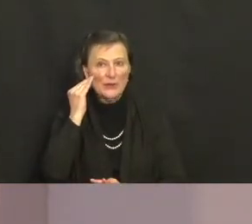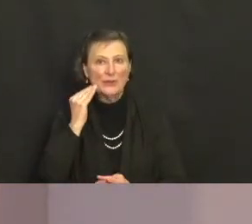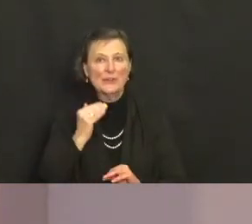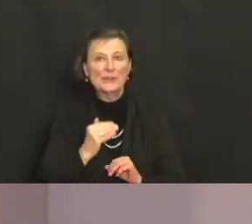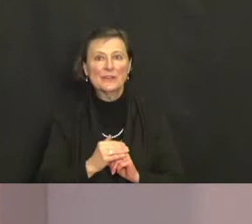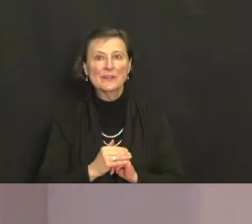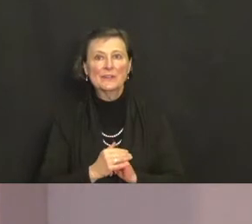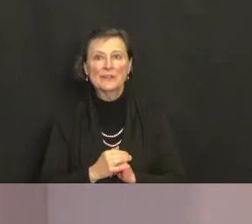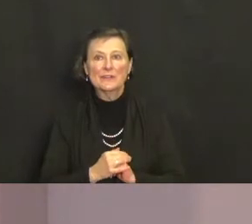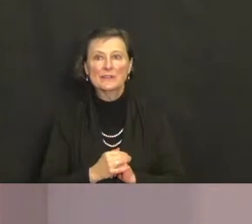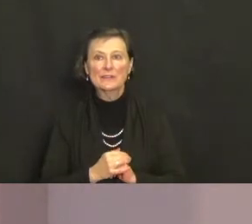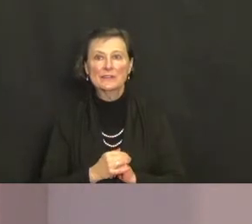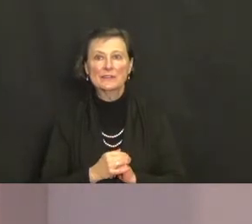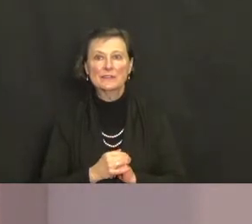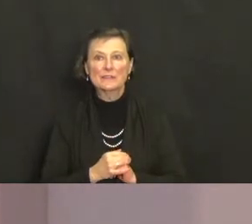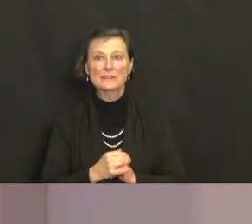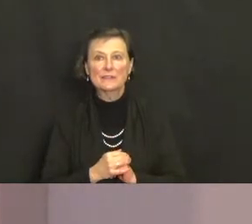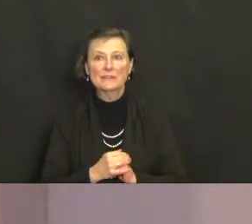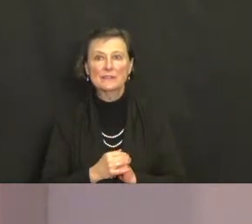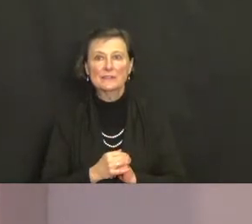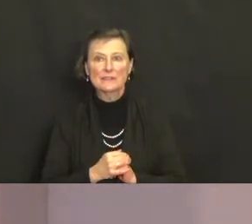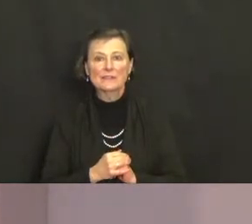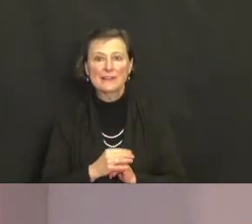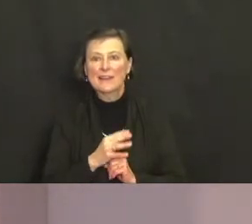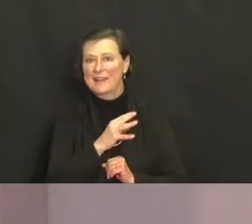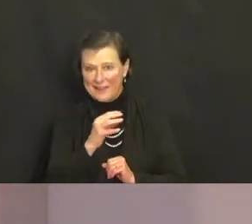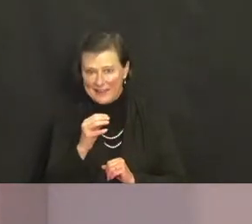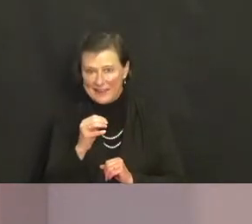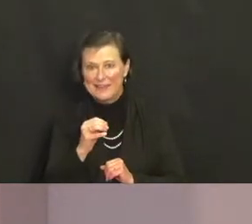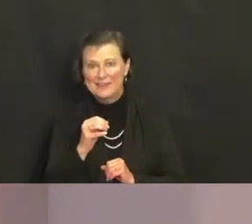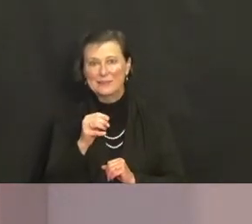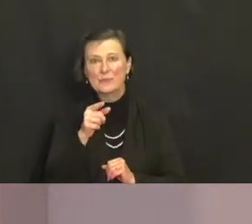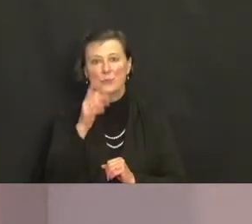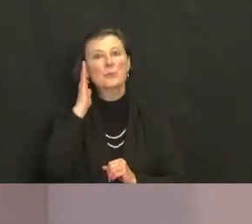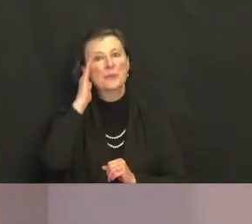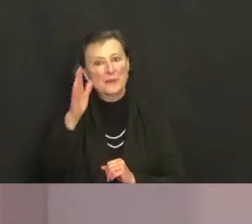And, you'll be grateful.